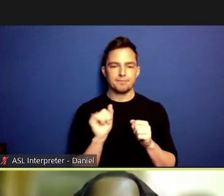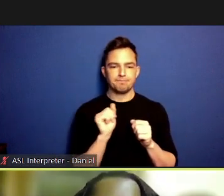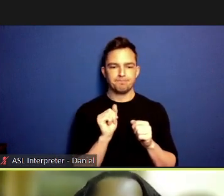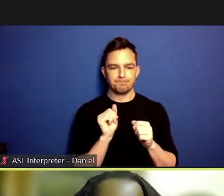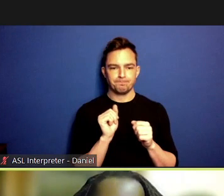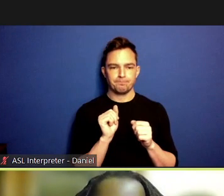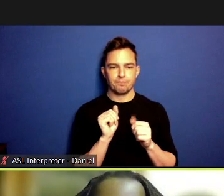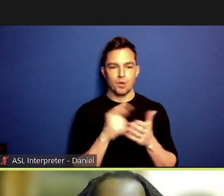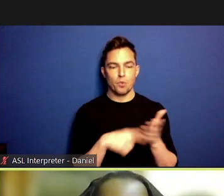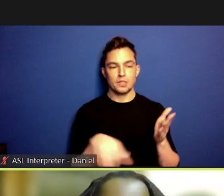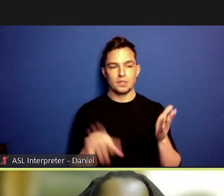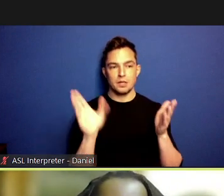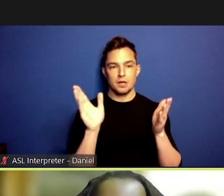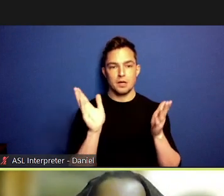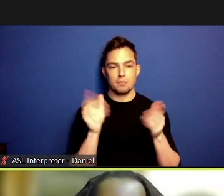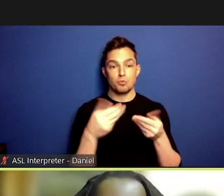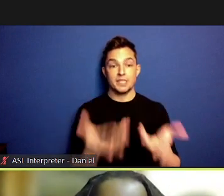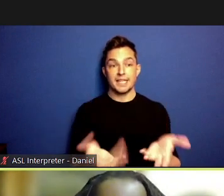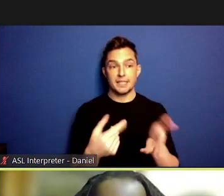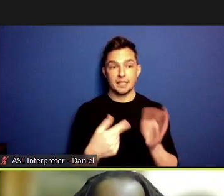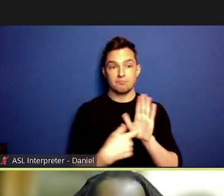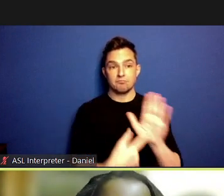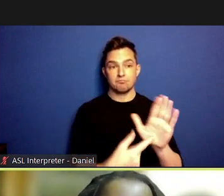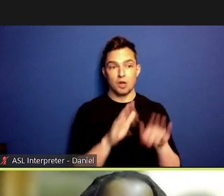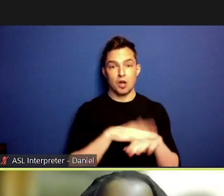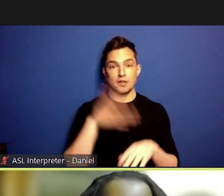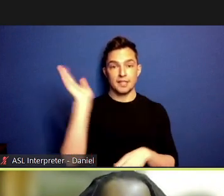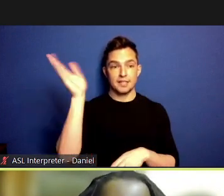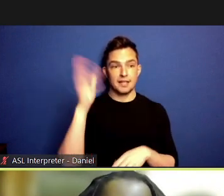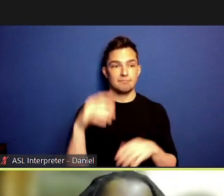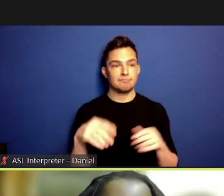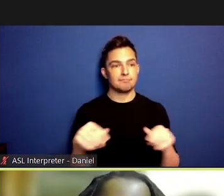on this slide is that some of those myths include the idea that surveillance keeps us